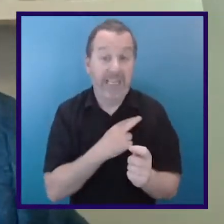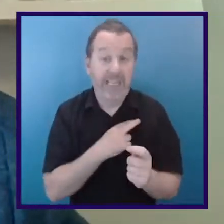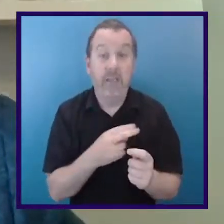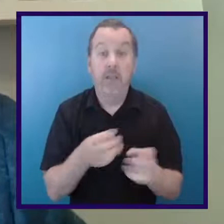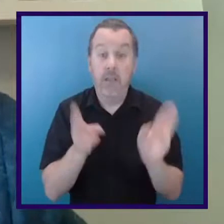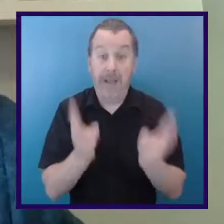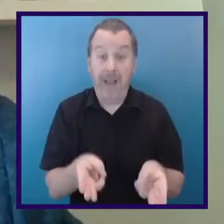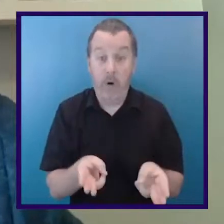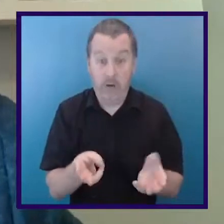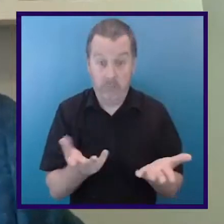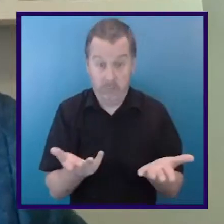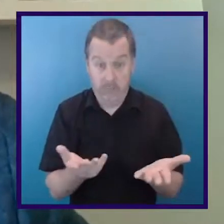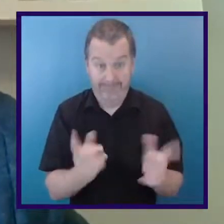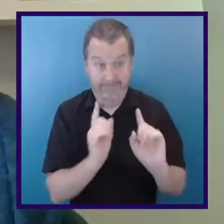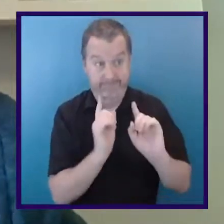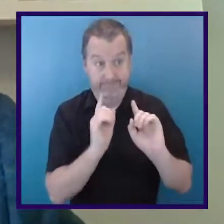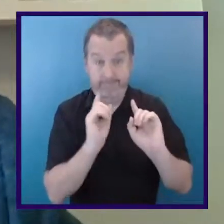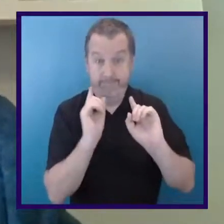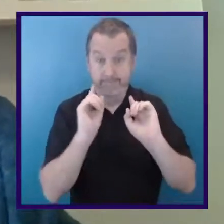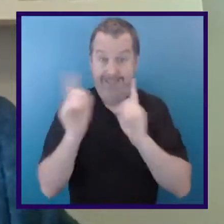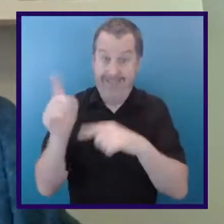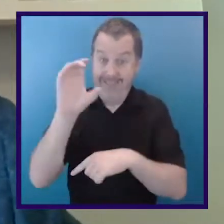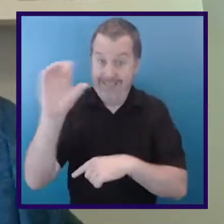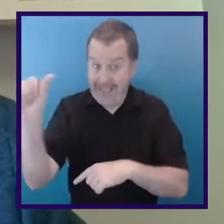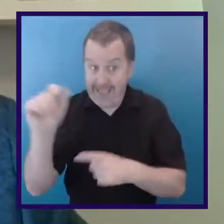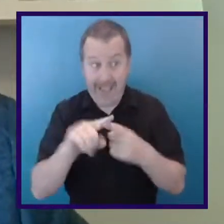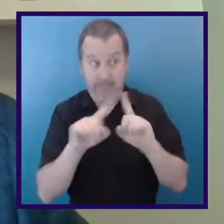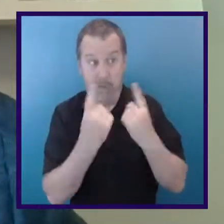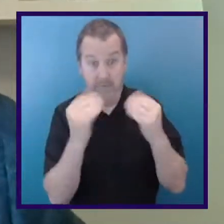So that power is fully in the hands of the examination body, the awarding body and the